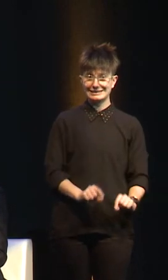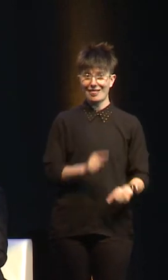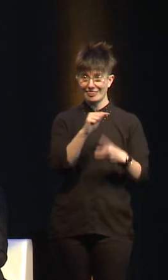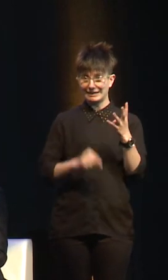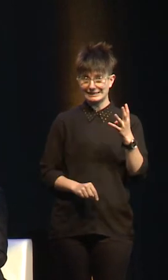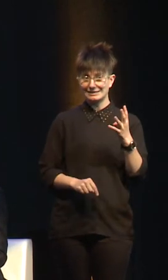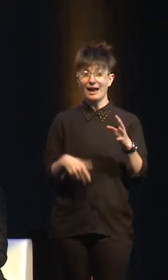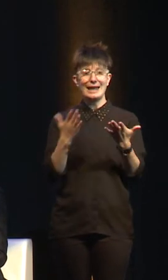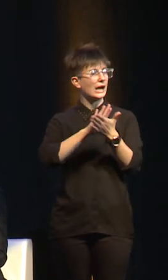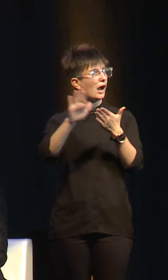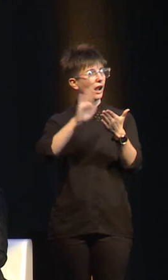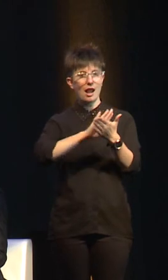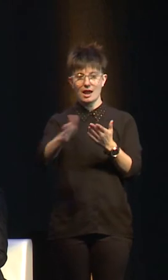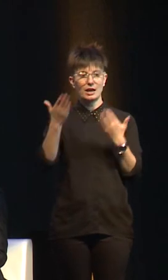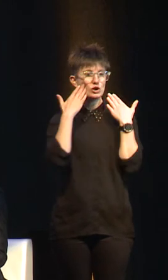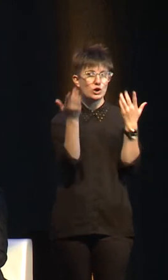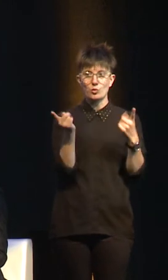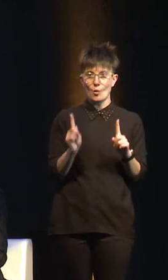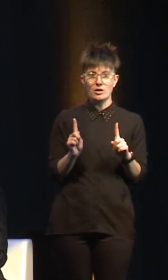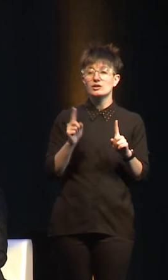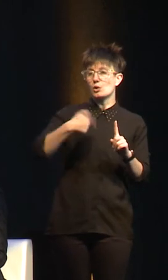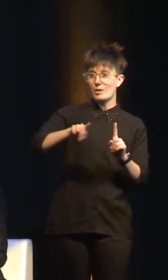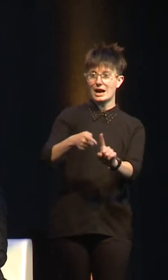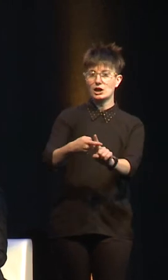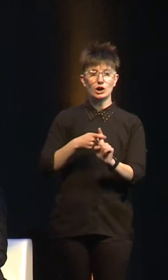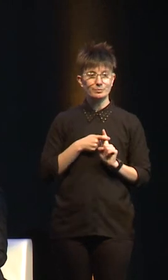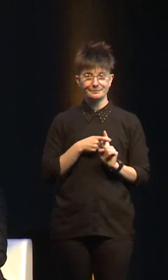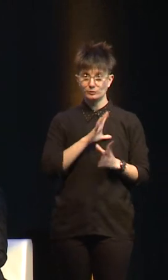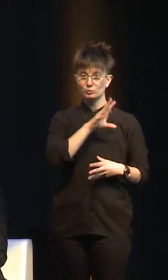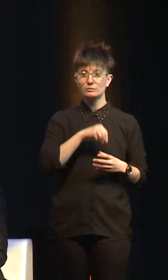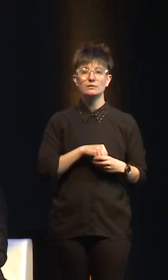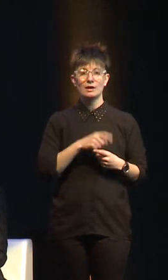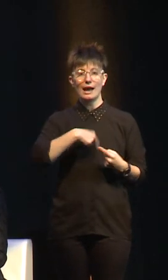and clarity that you know we adopted that. So you know this bill that everyone's shouting